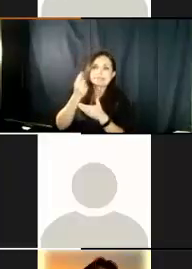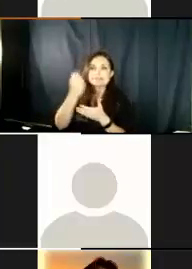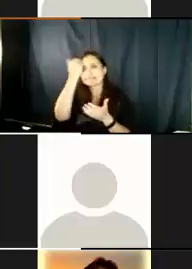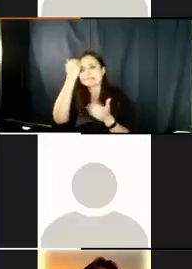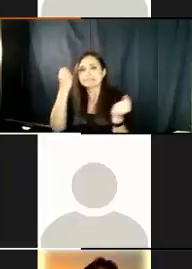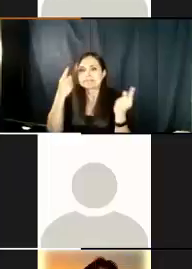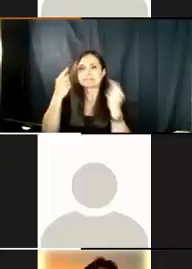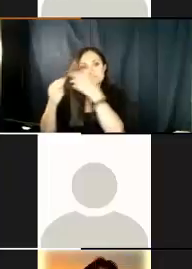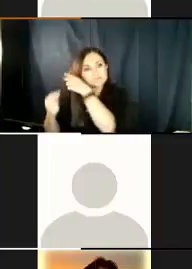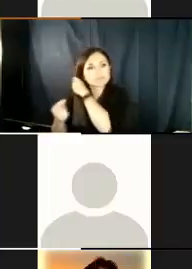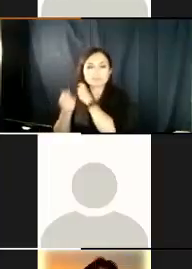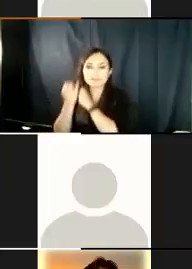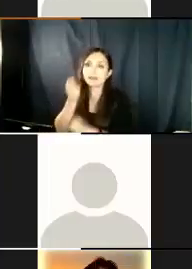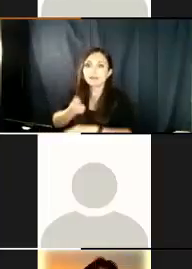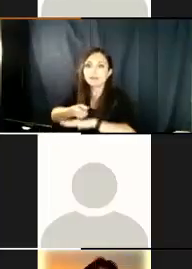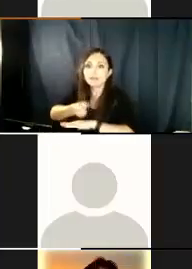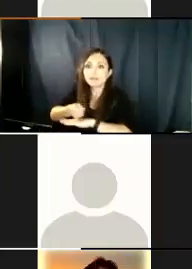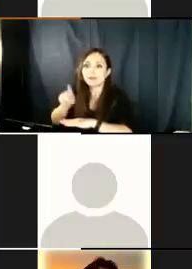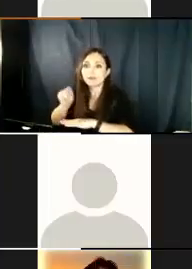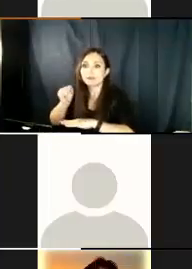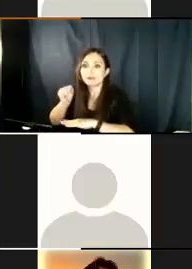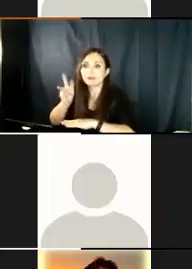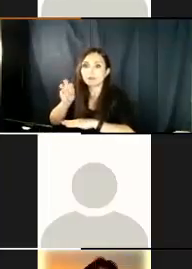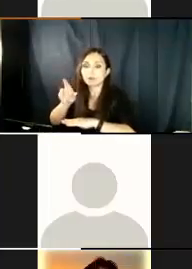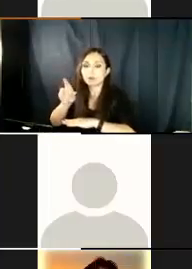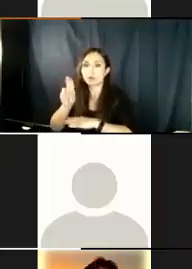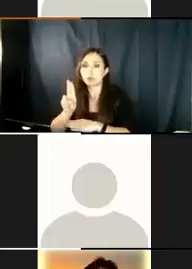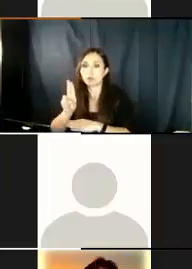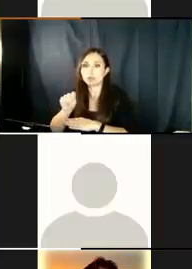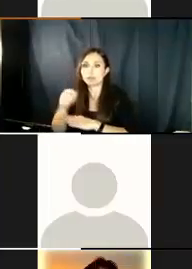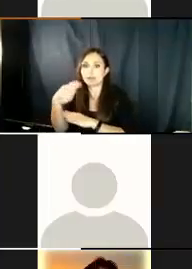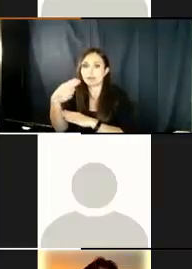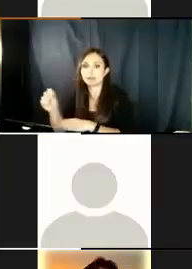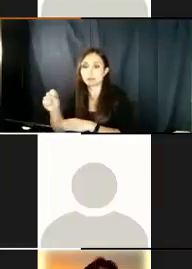And then if you're a Twitter follower, UT High School's Twitter handle for our partner